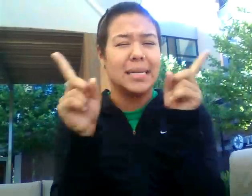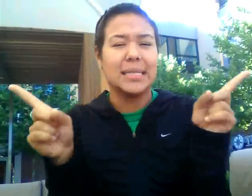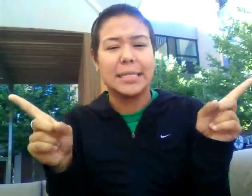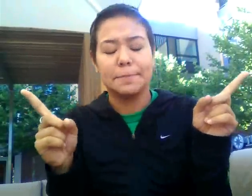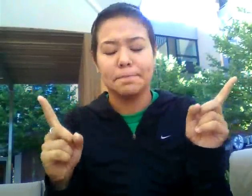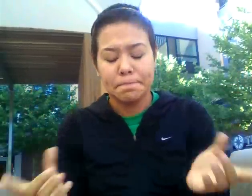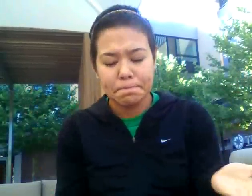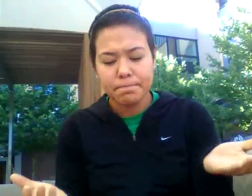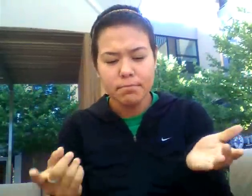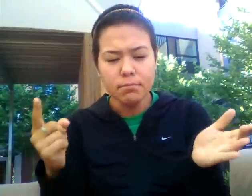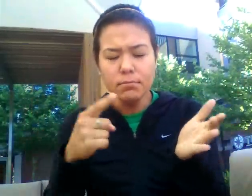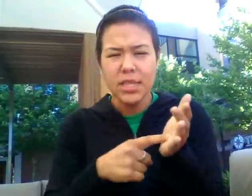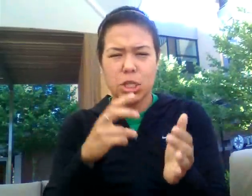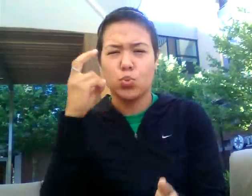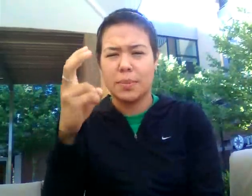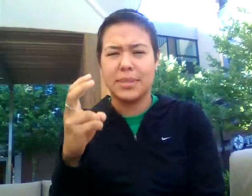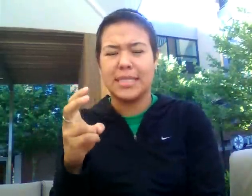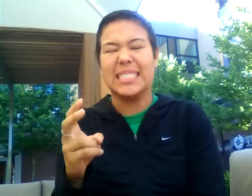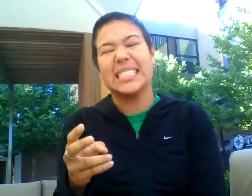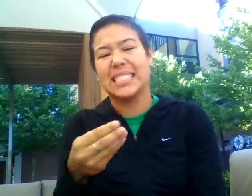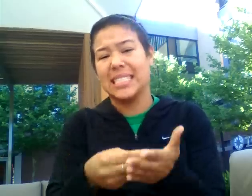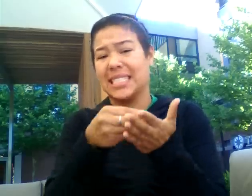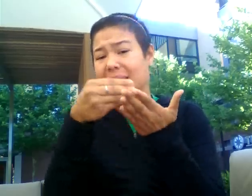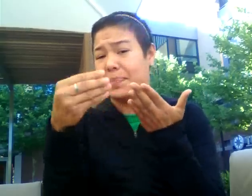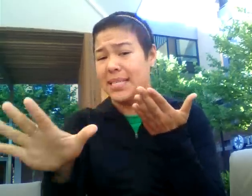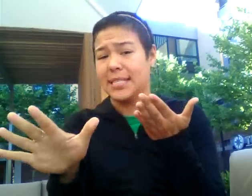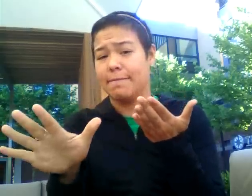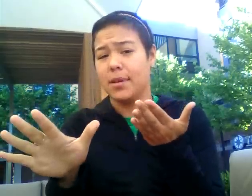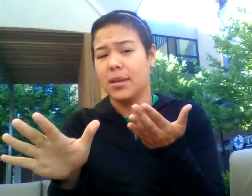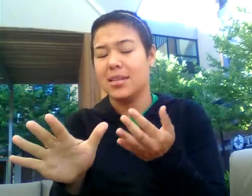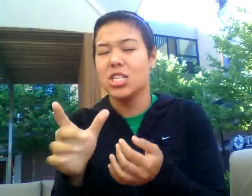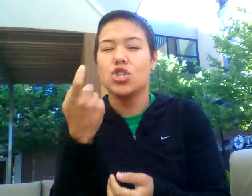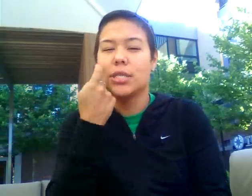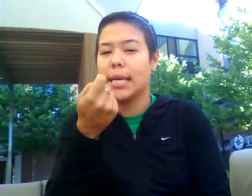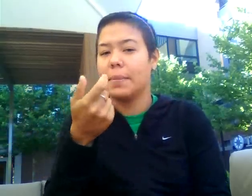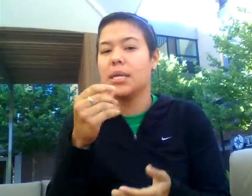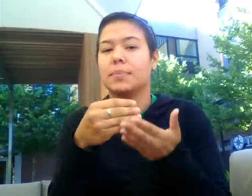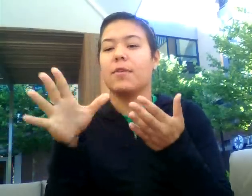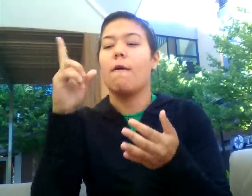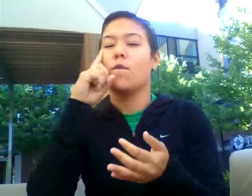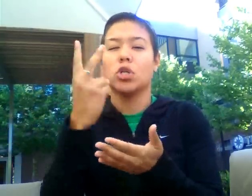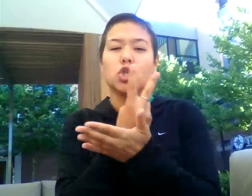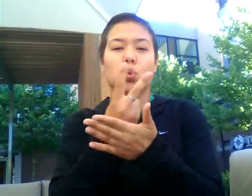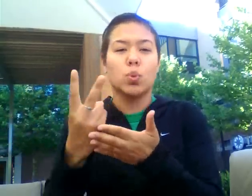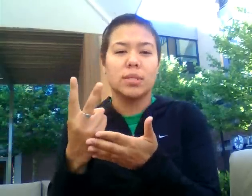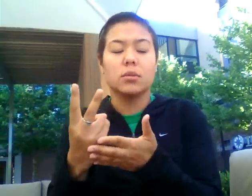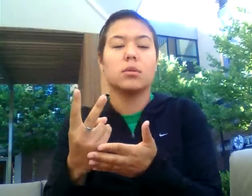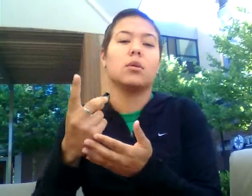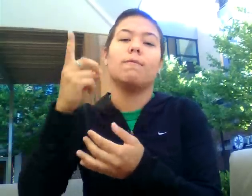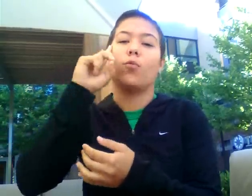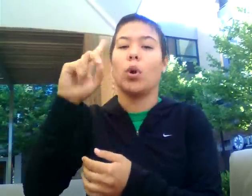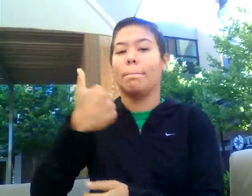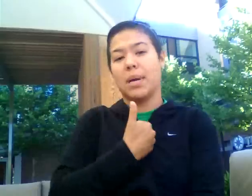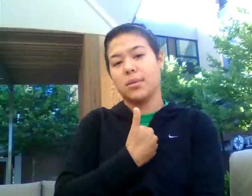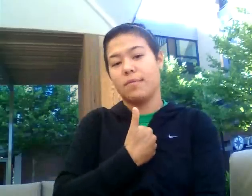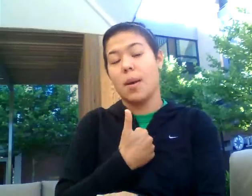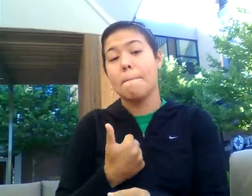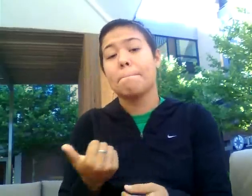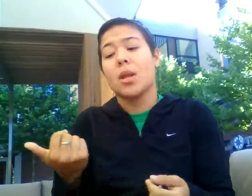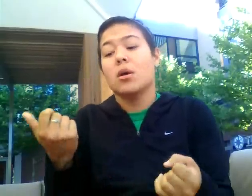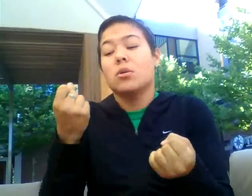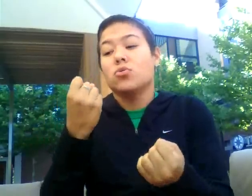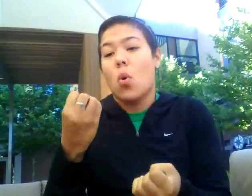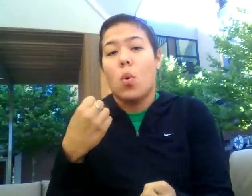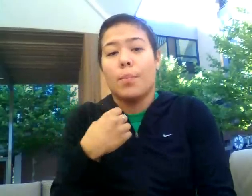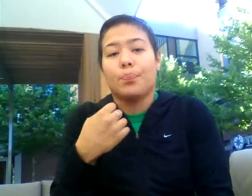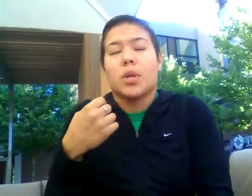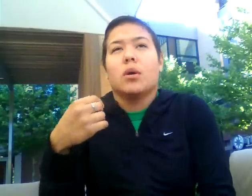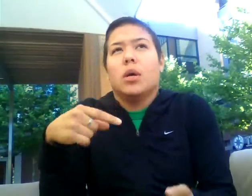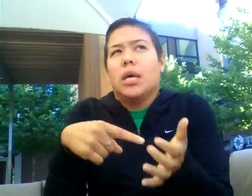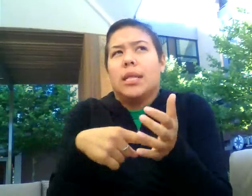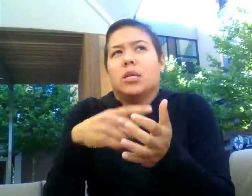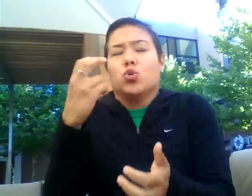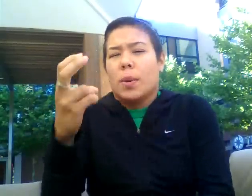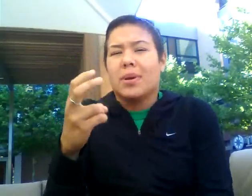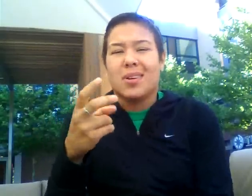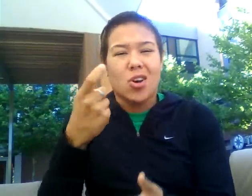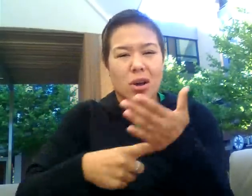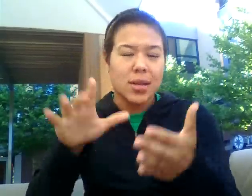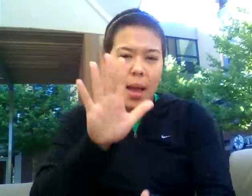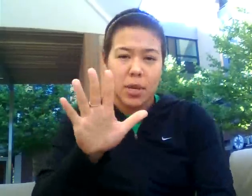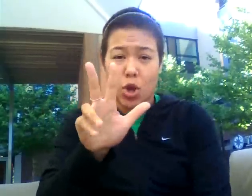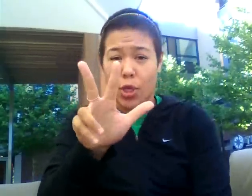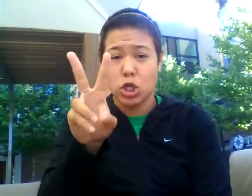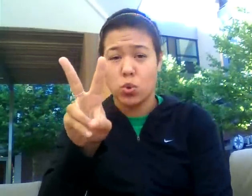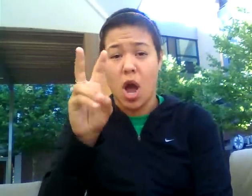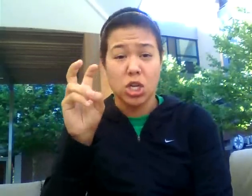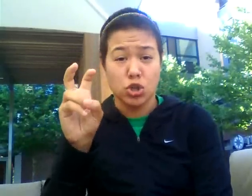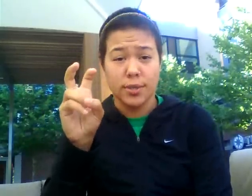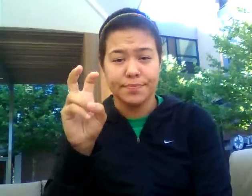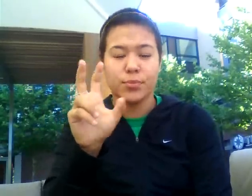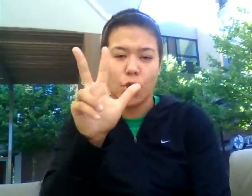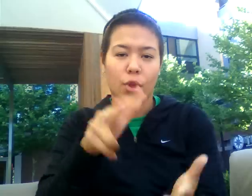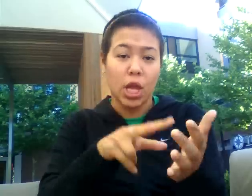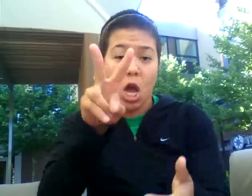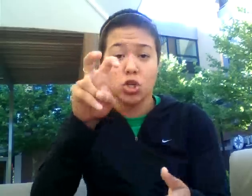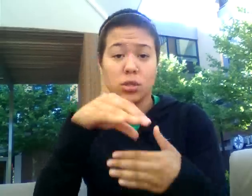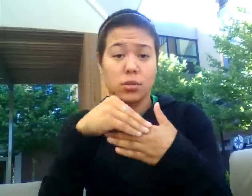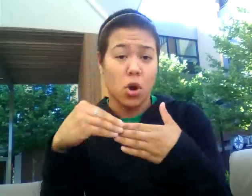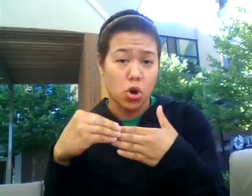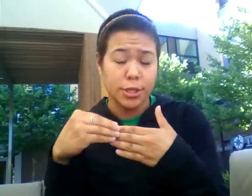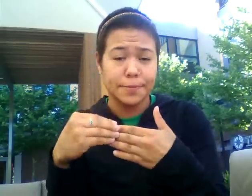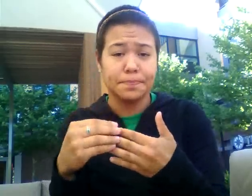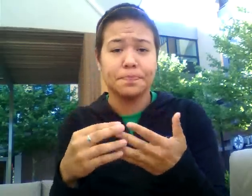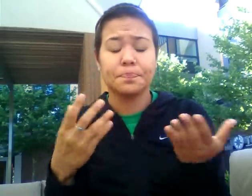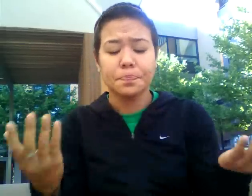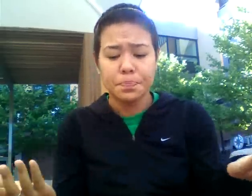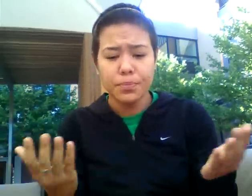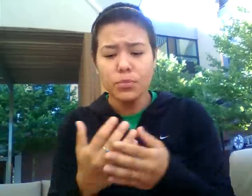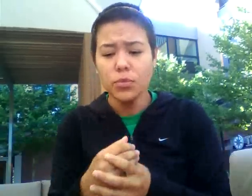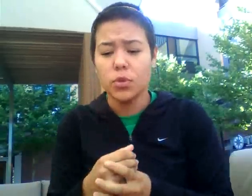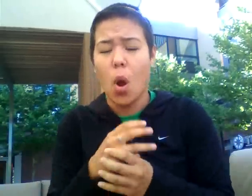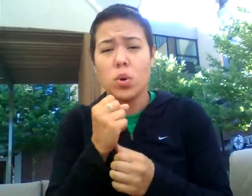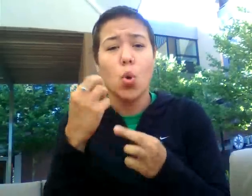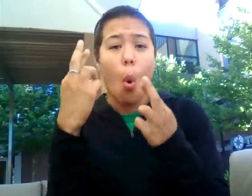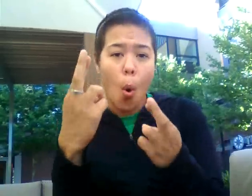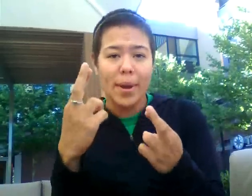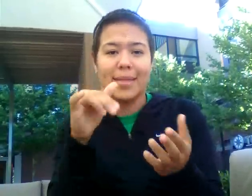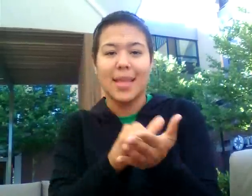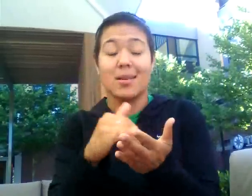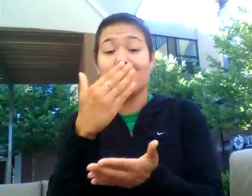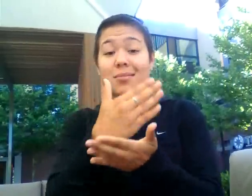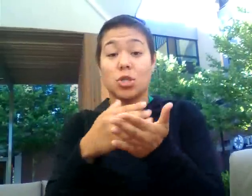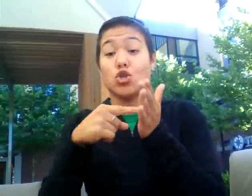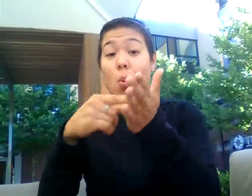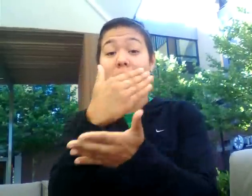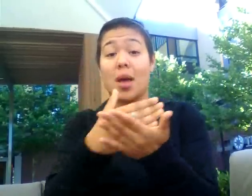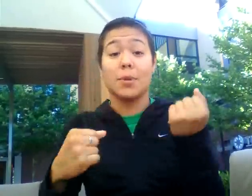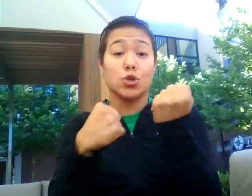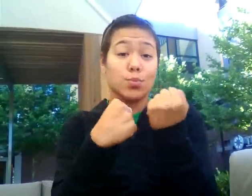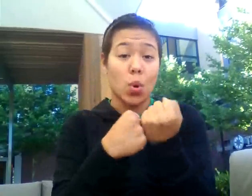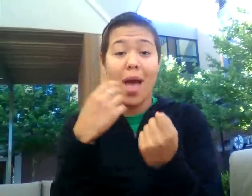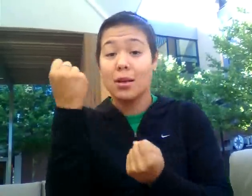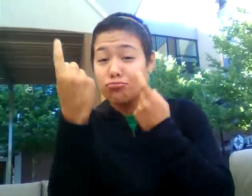However, this trip is a bit expensive for myself: $3200 for everything including food, hotels, & transportation.